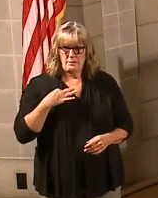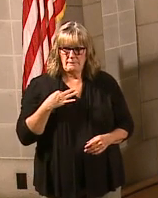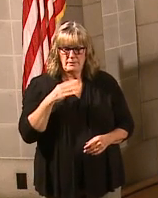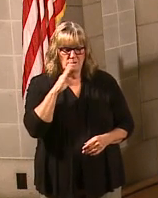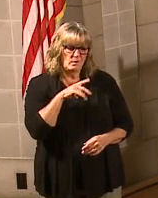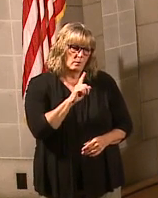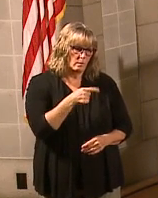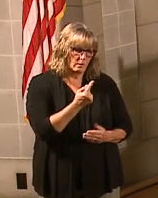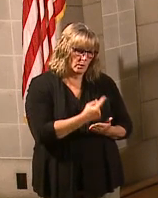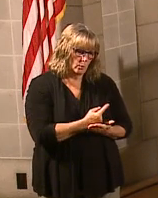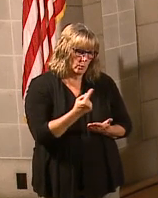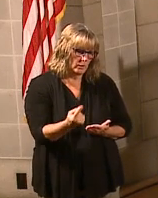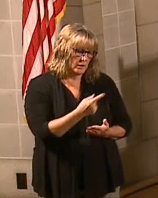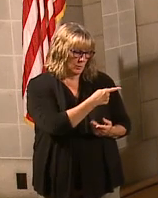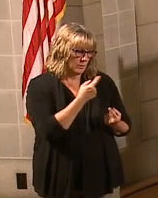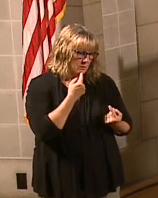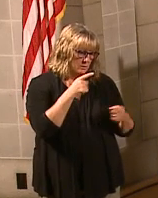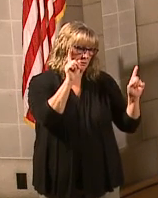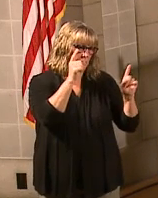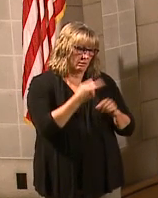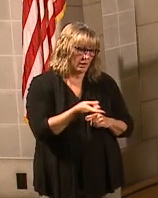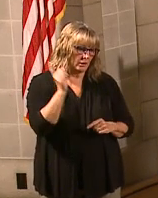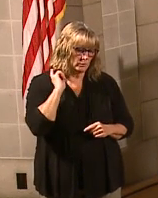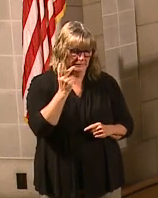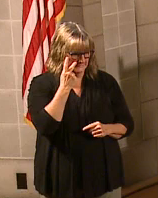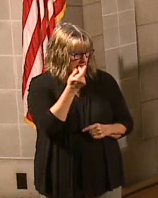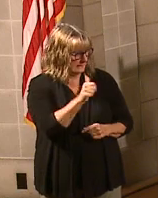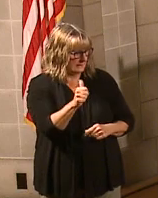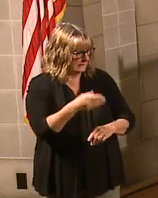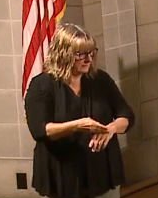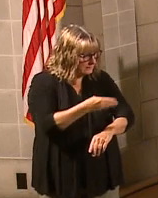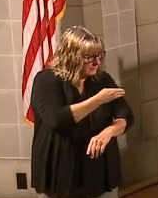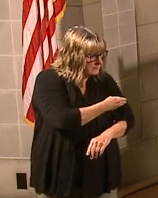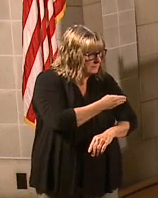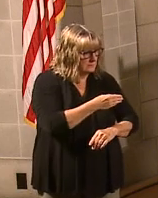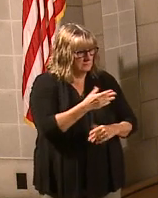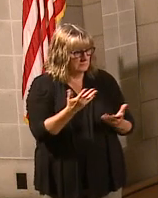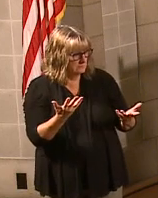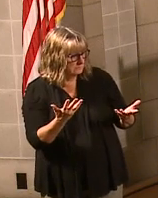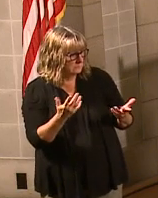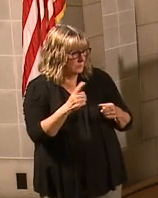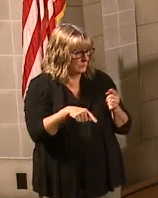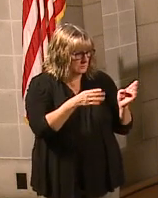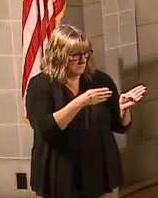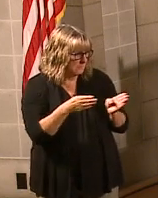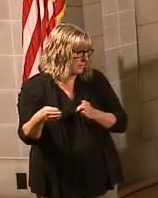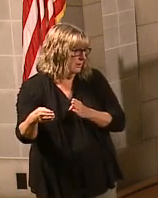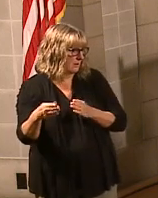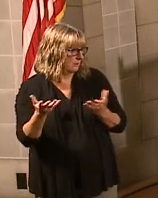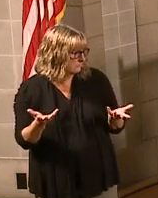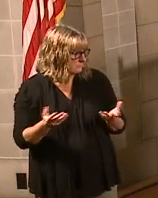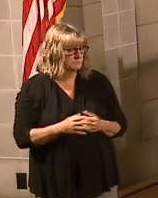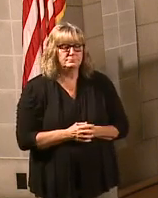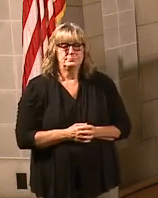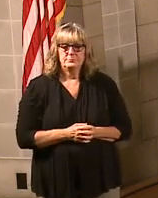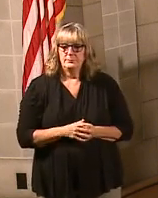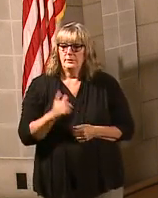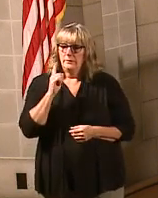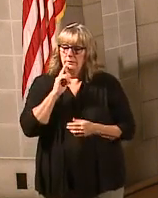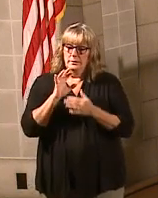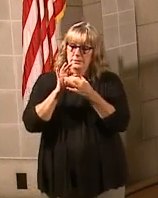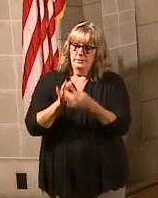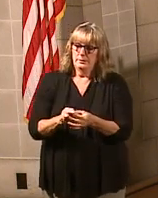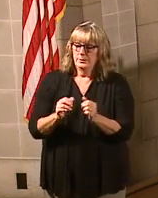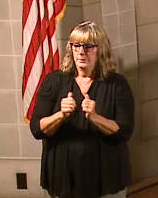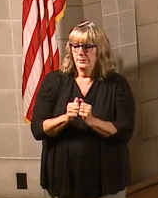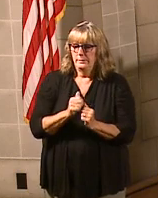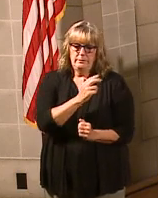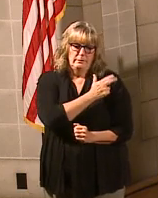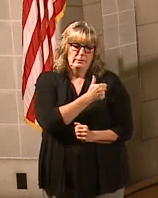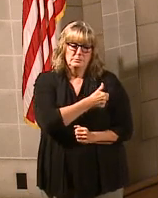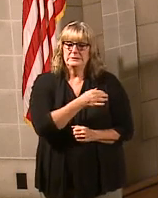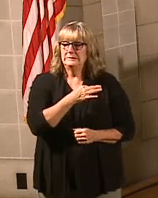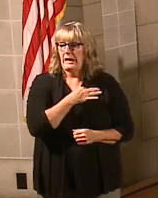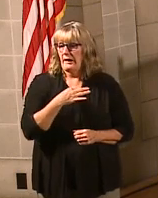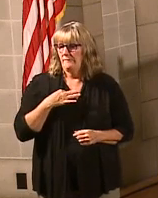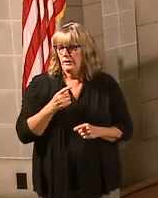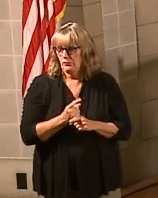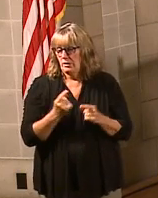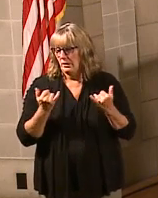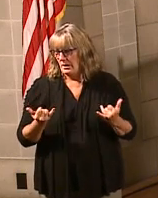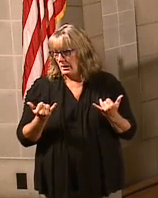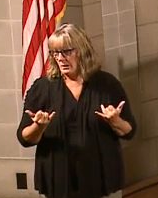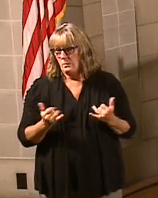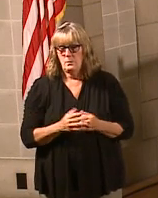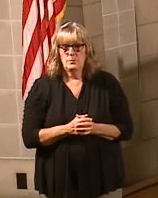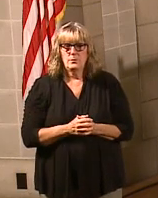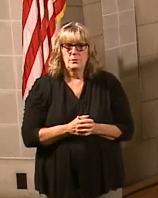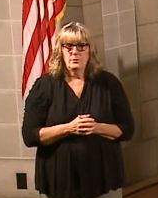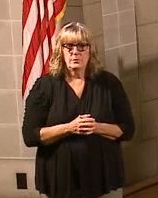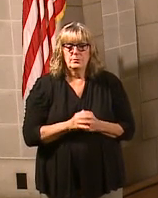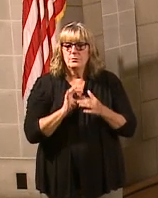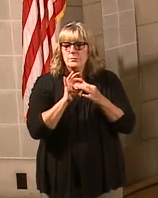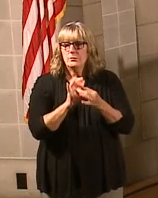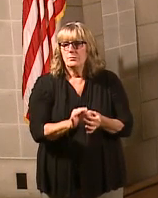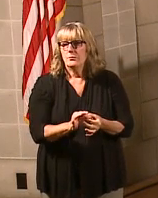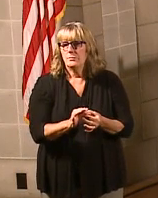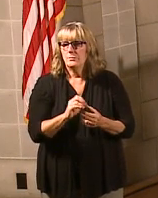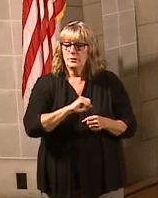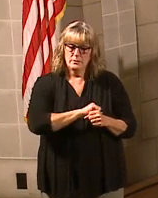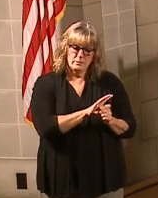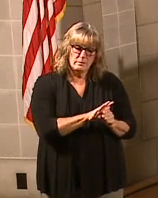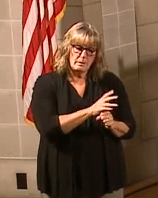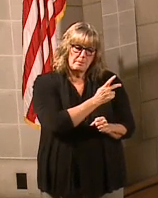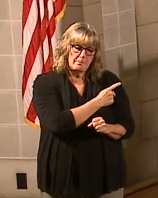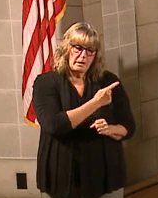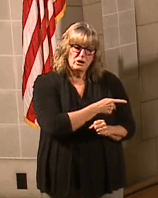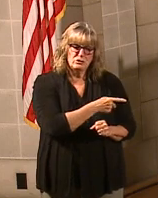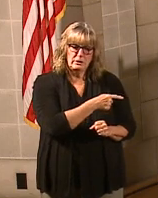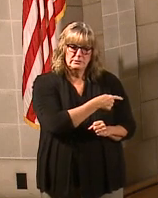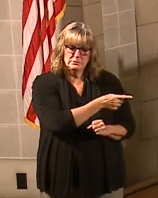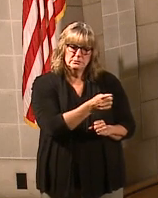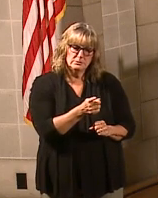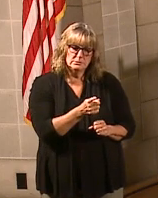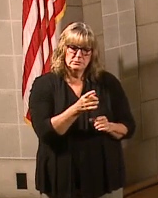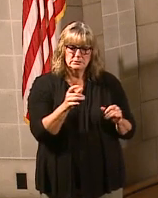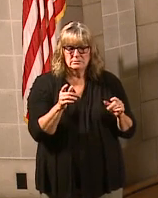[ SPEAKER OFF MIC ]